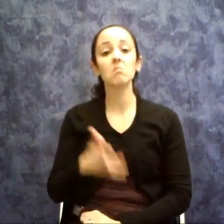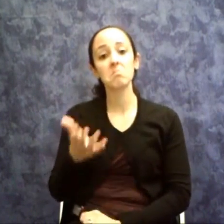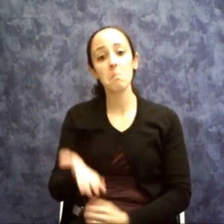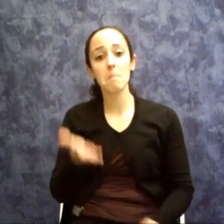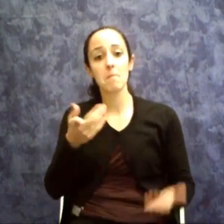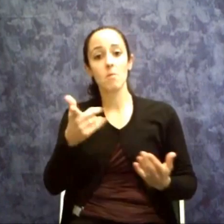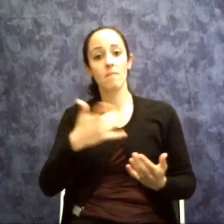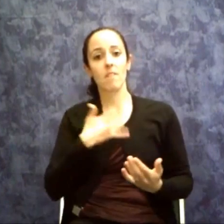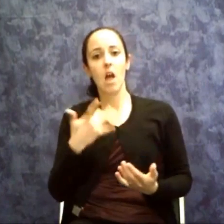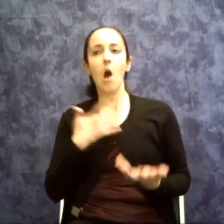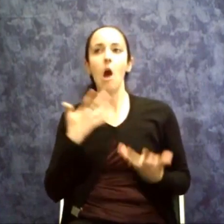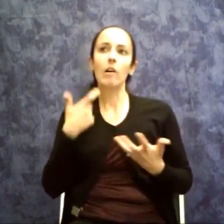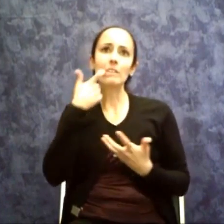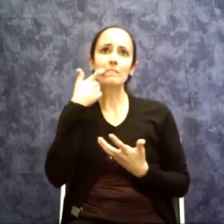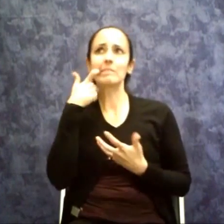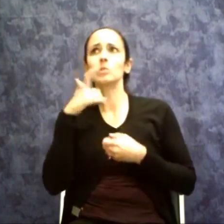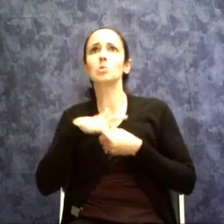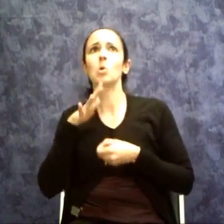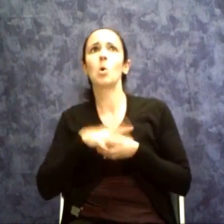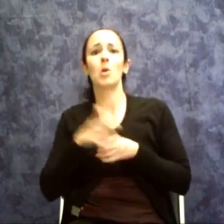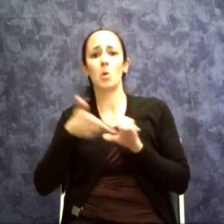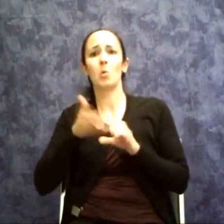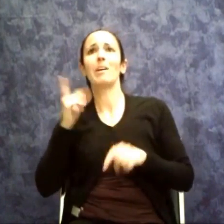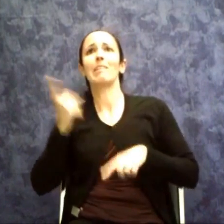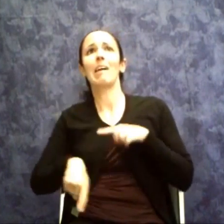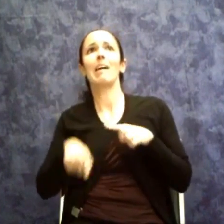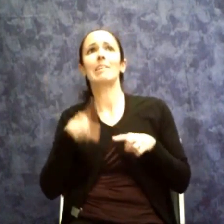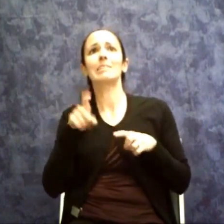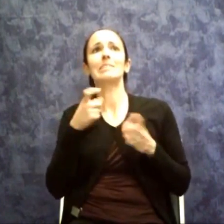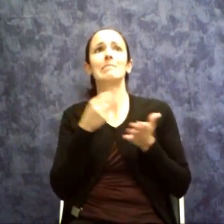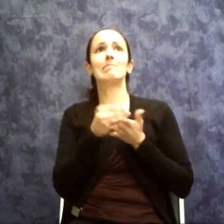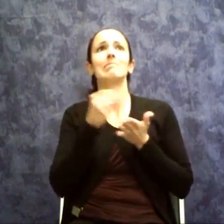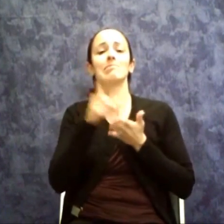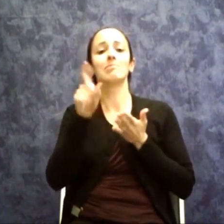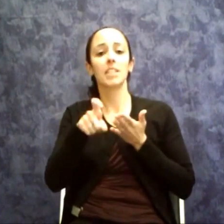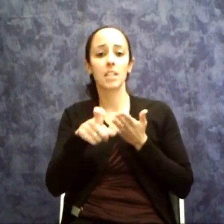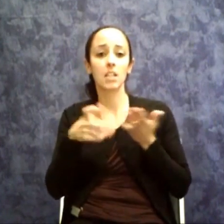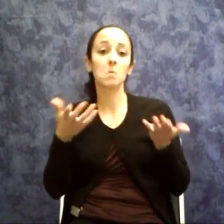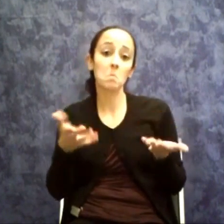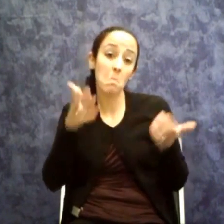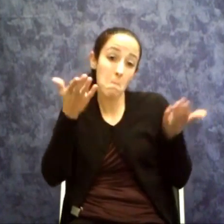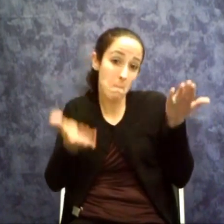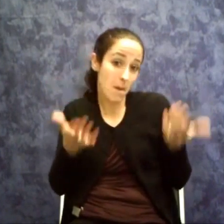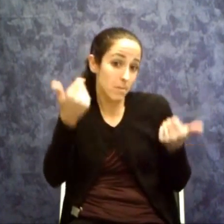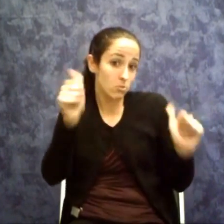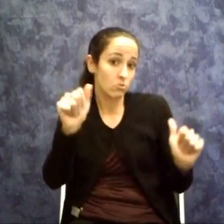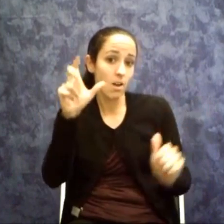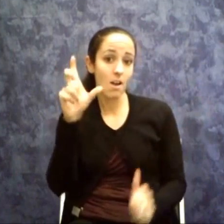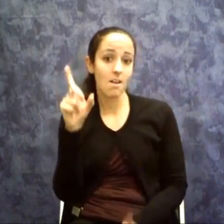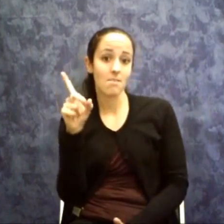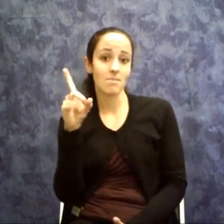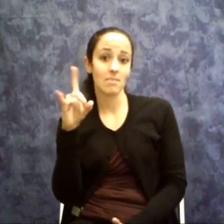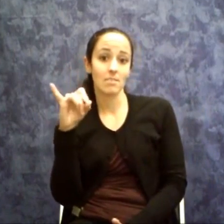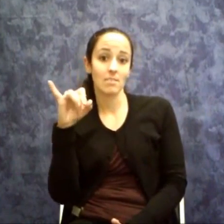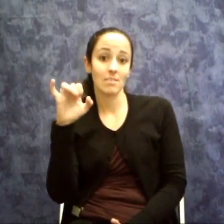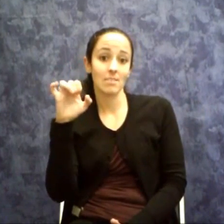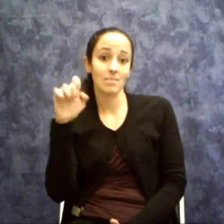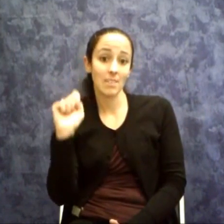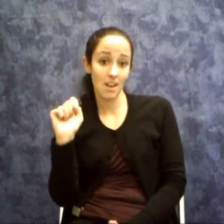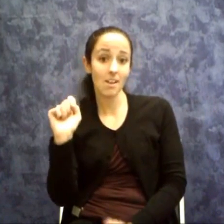Some people feel as though they are addicted to soda and can't quit. Maybe you can try diet soda.